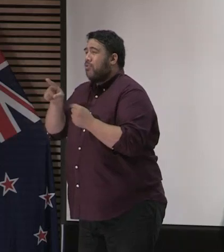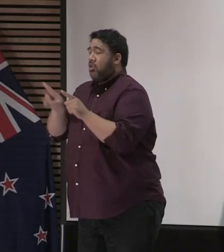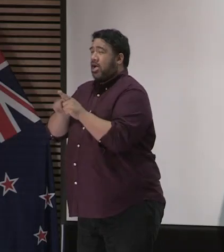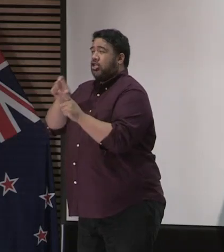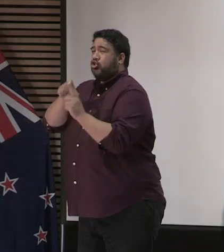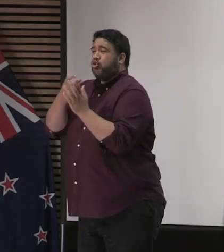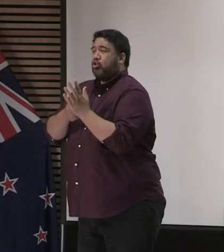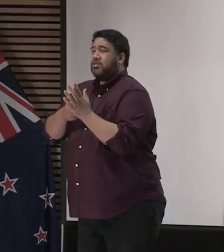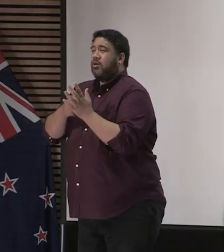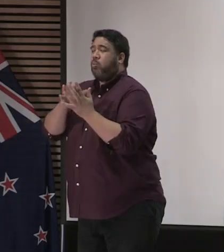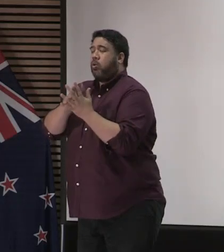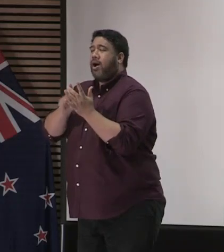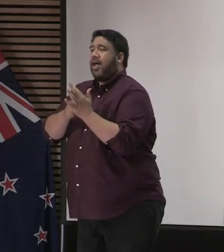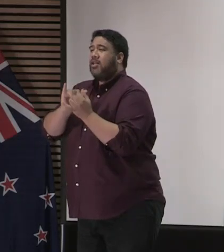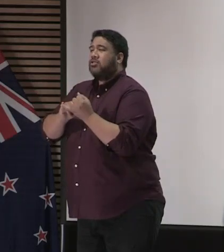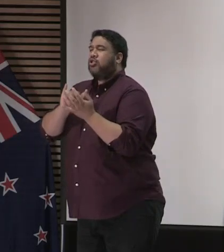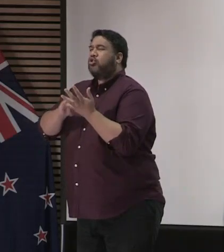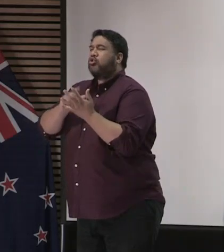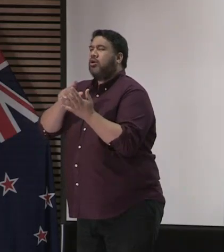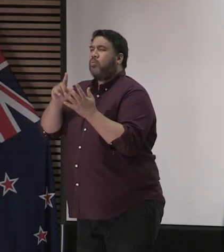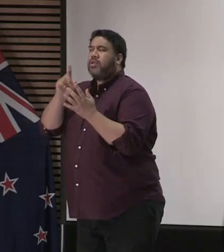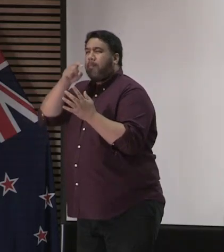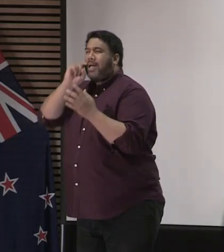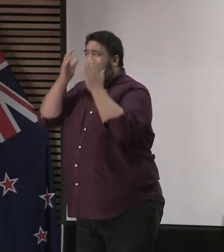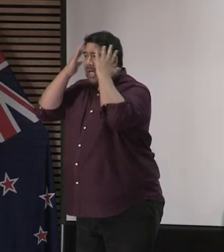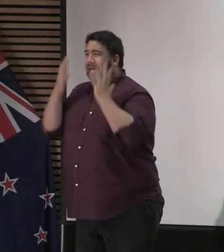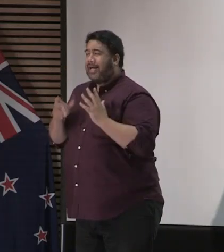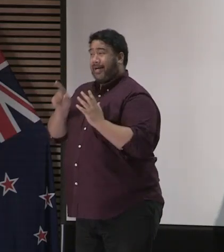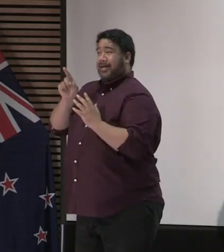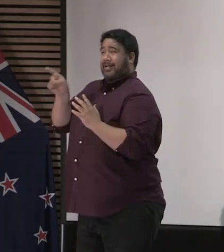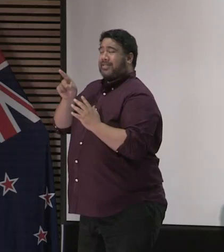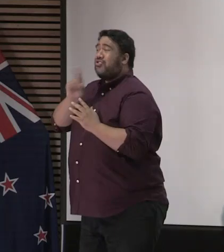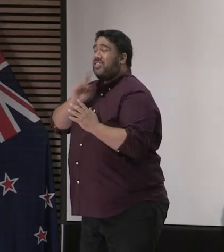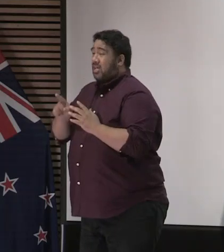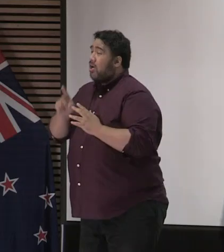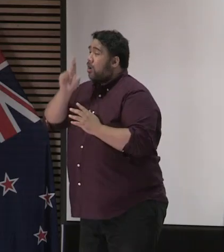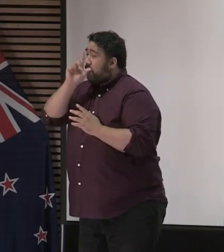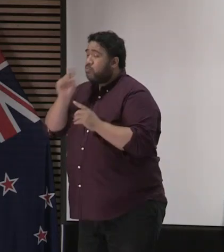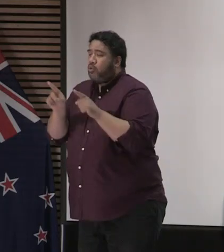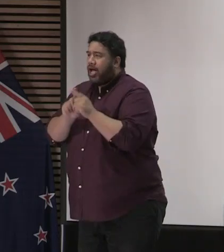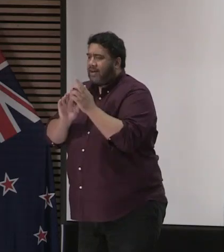outbreak, has worked. There may still be some smouldering ashes out there, and they have